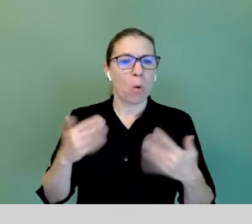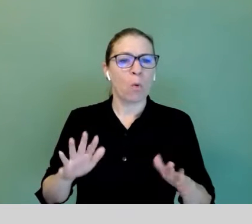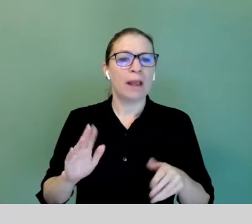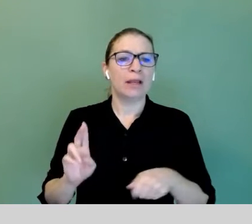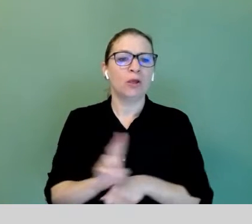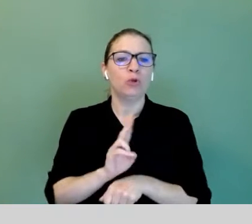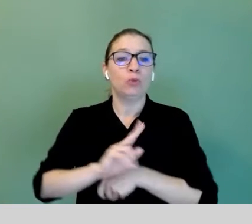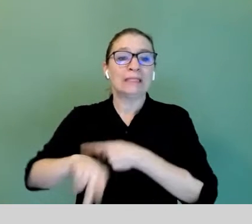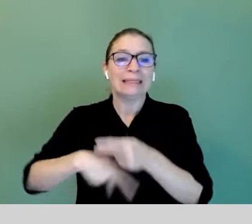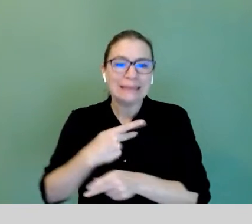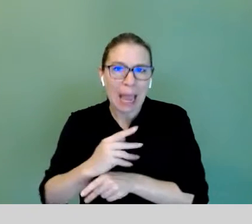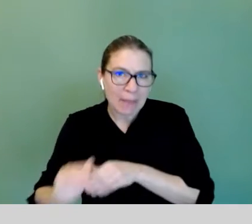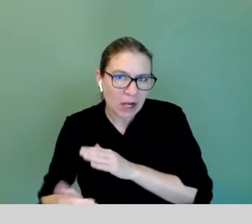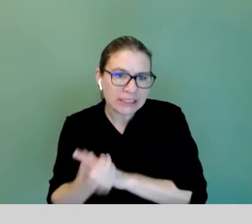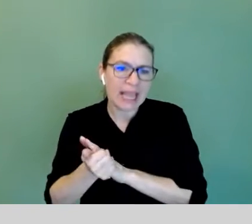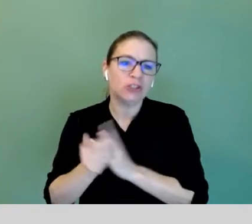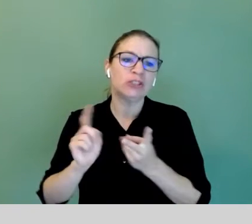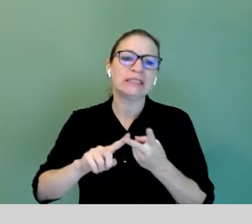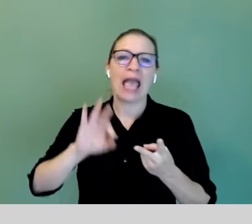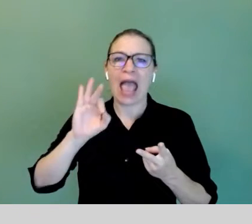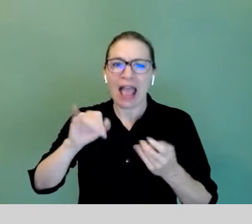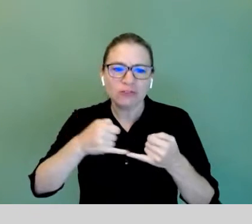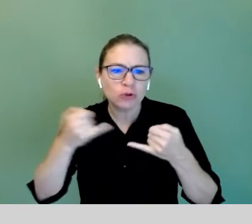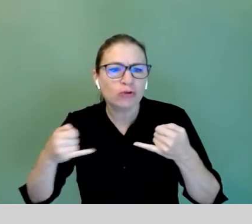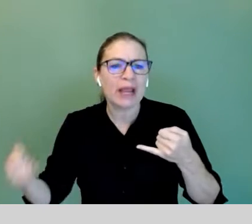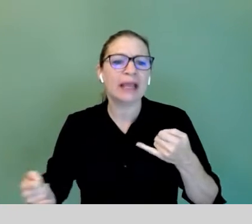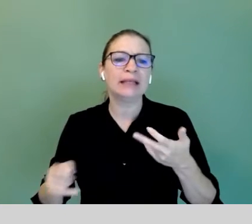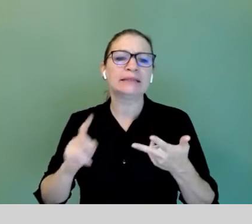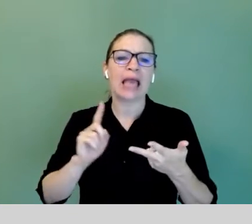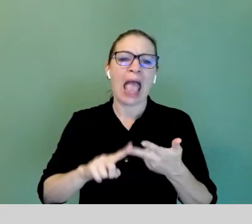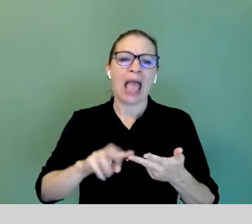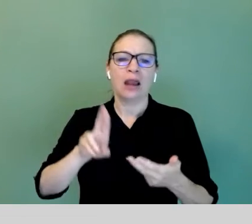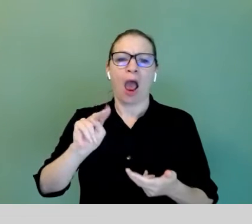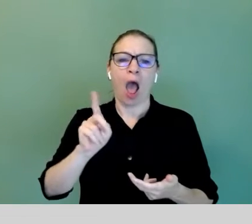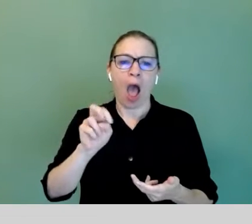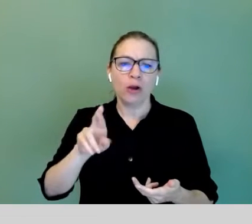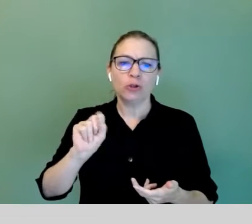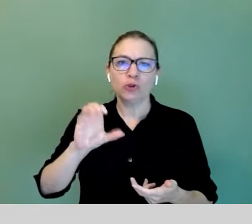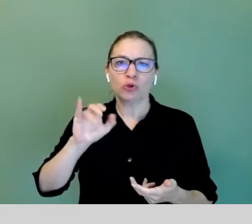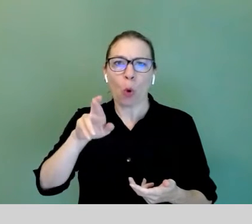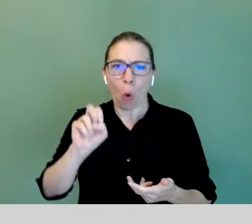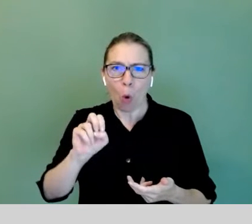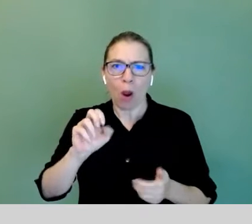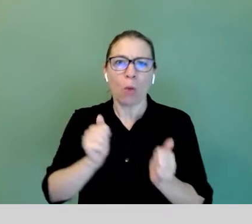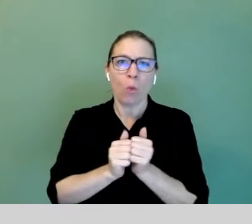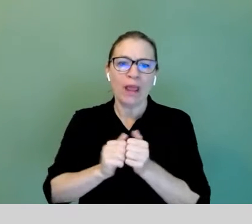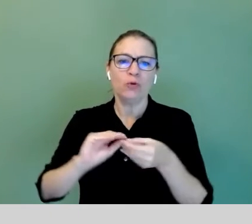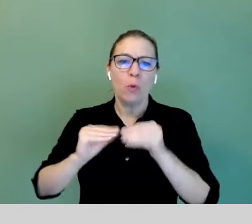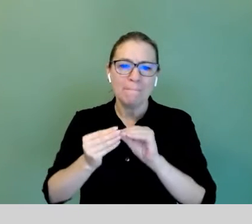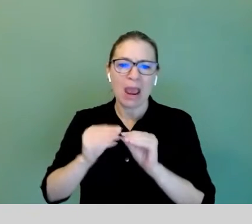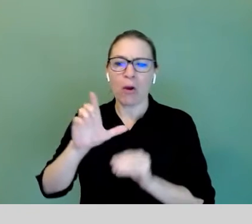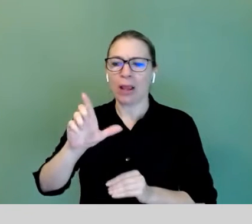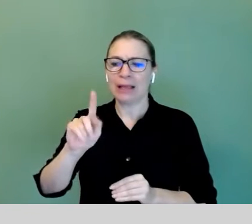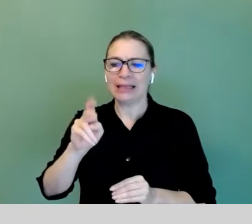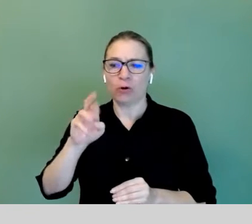that you can already use type annotations, f-strings, and underscores in numeric literals. And if you're further in the list,